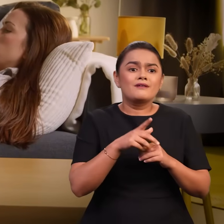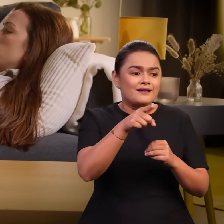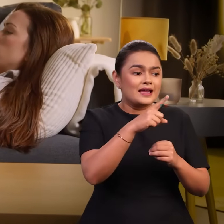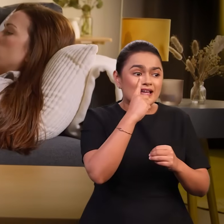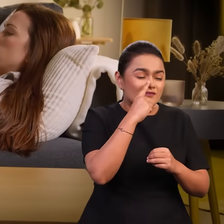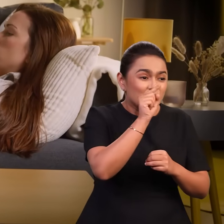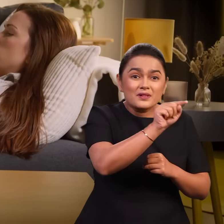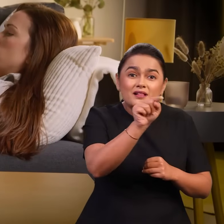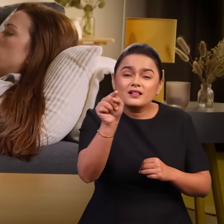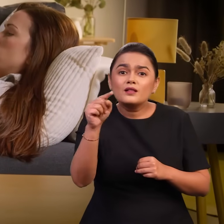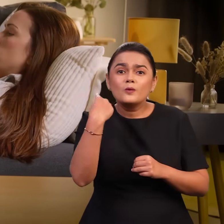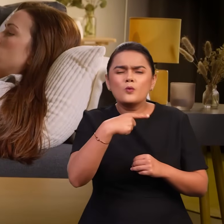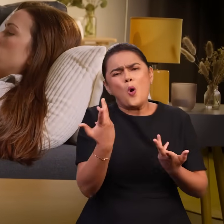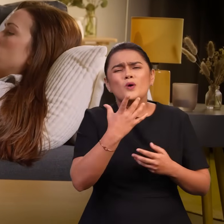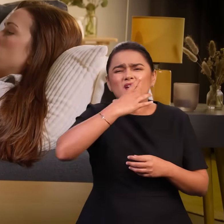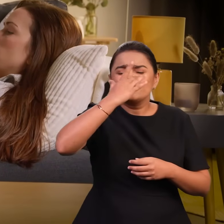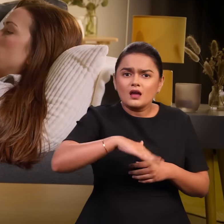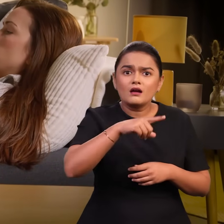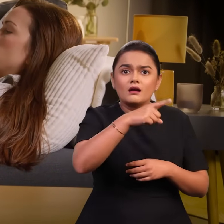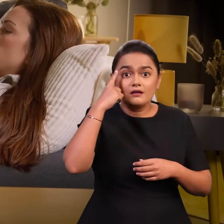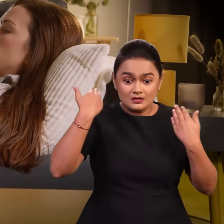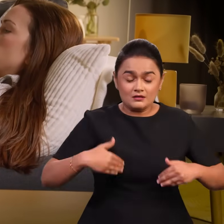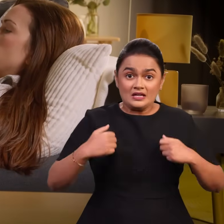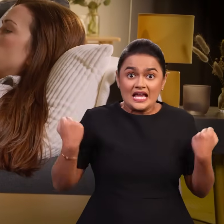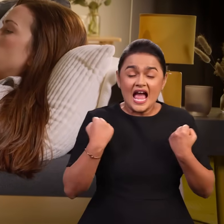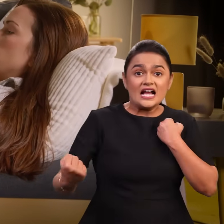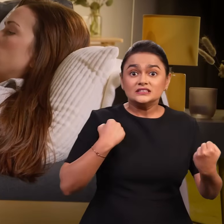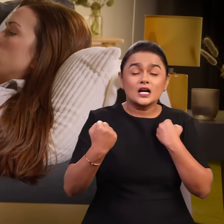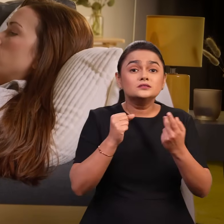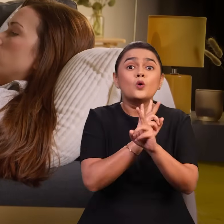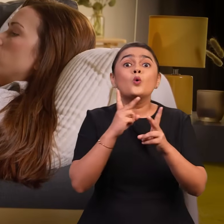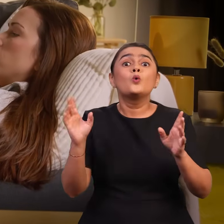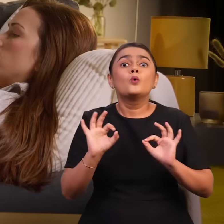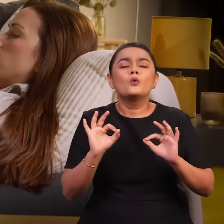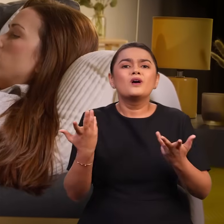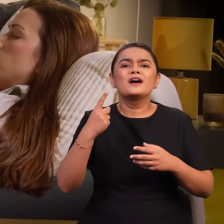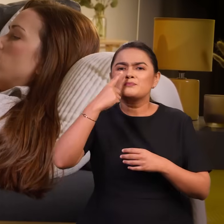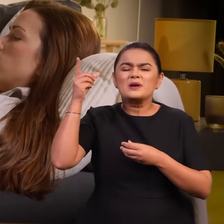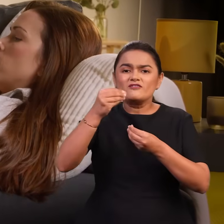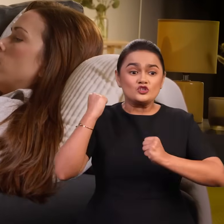Females and young girls, who are not physically active, Or their parents did not encourage them